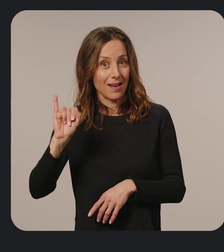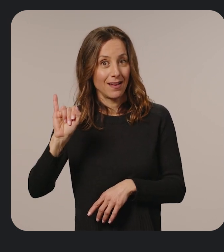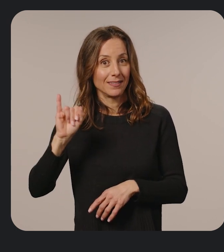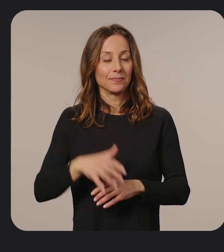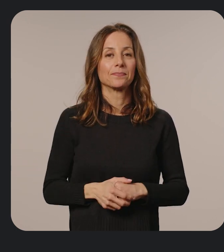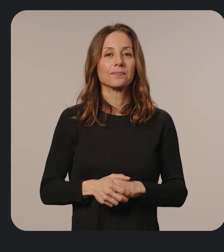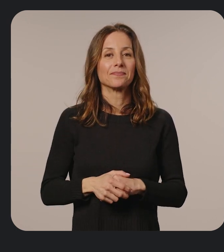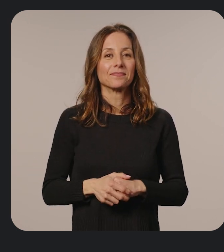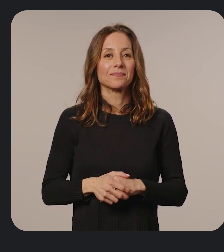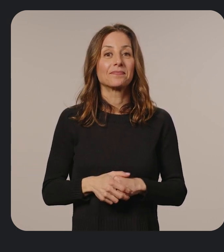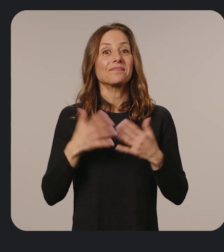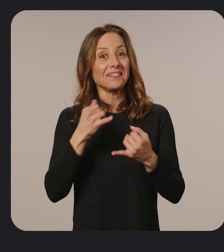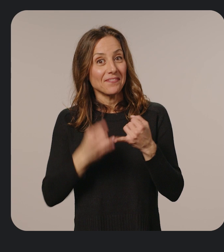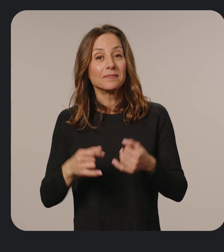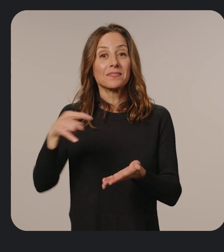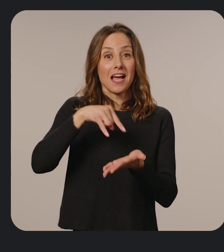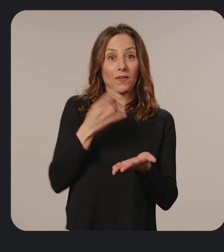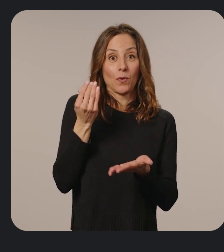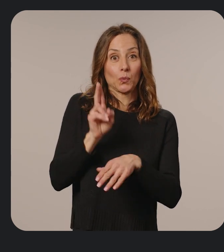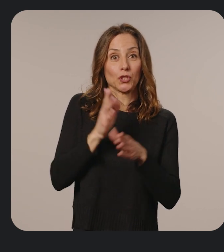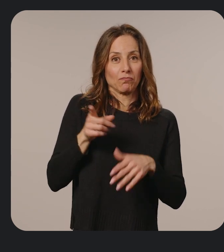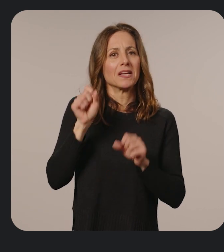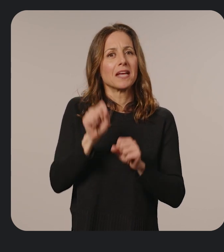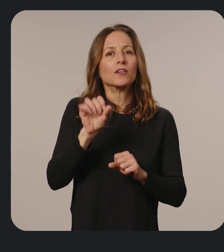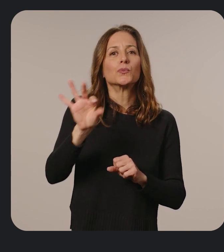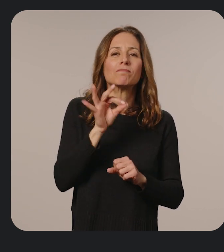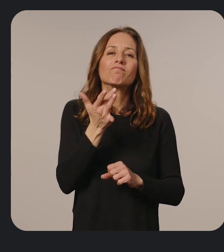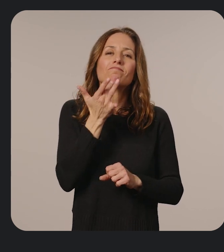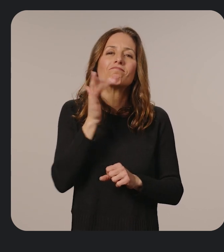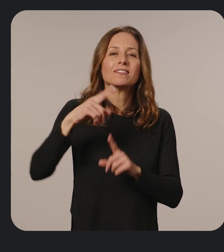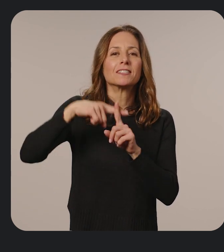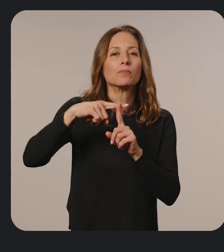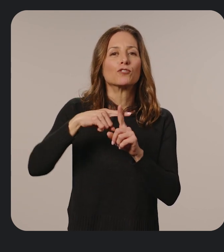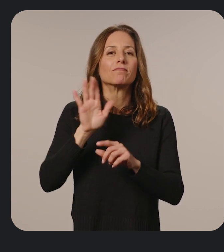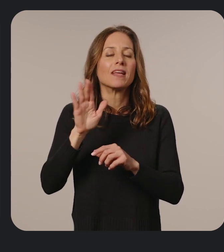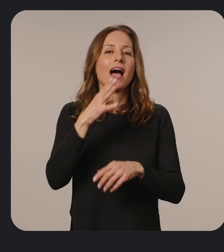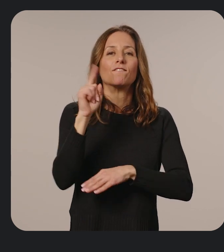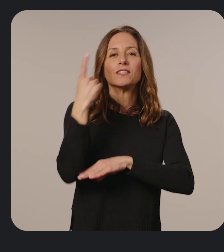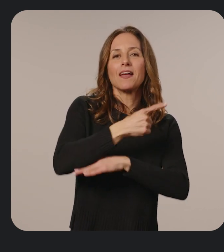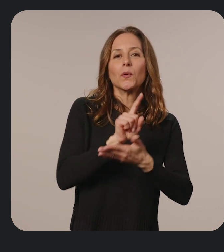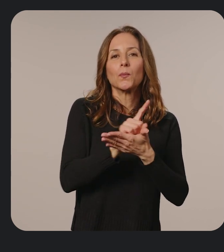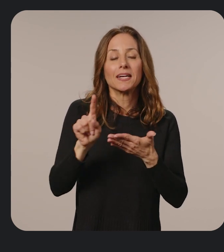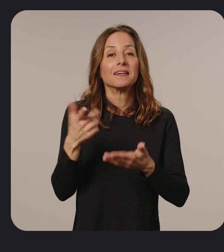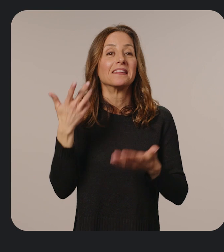the new locale manager API. And finally, in Android 14, users can choose their preferred temperature